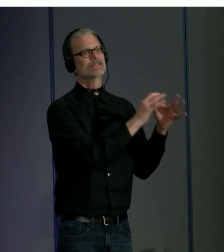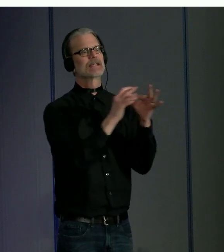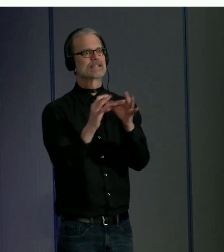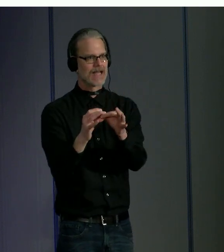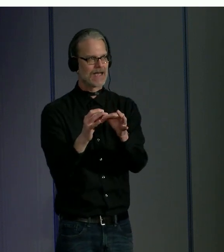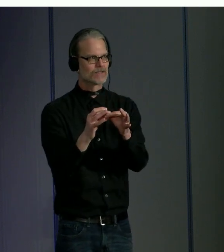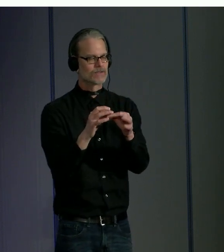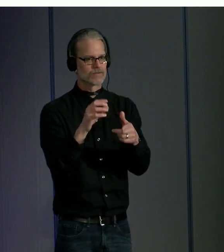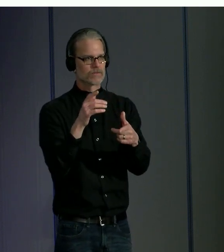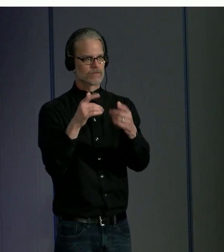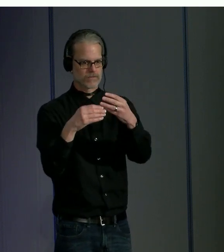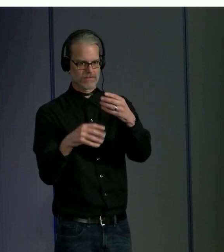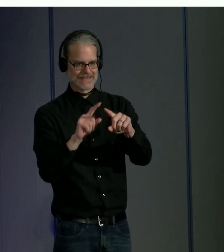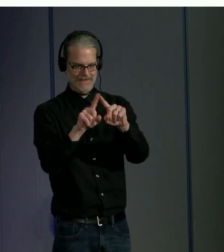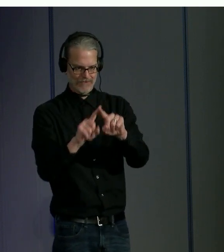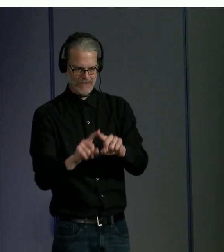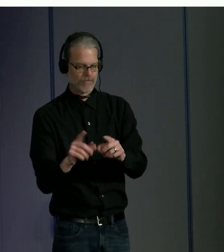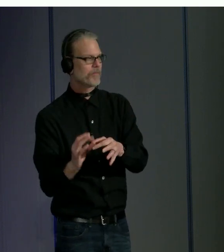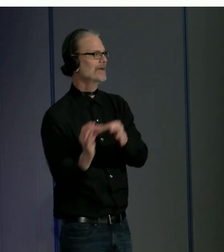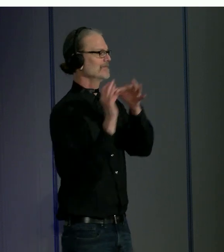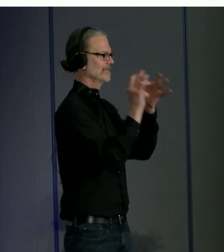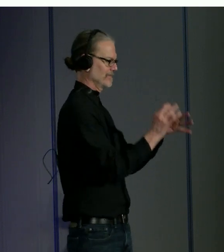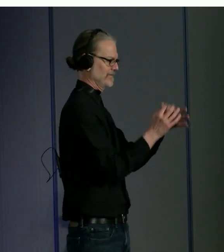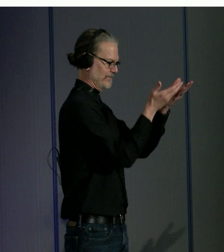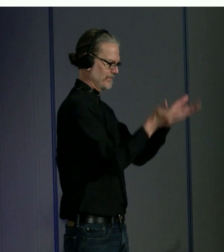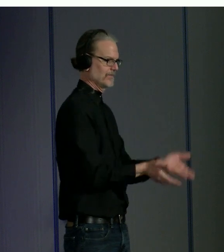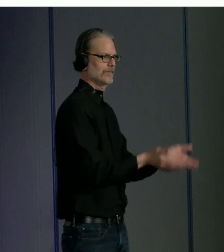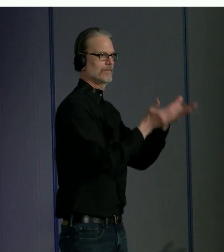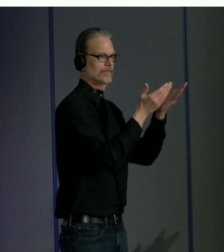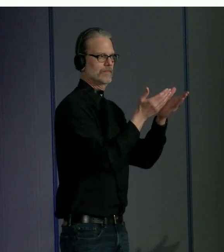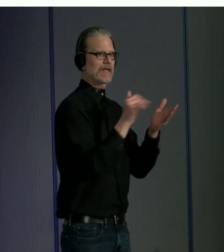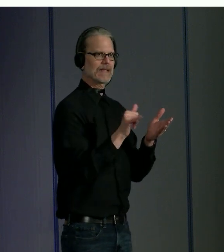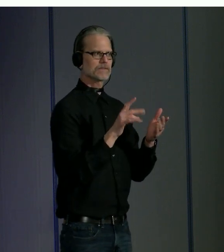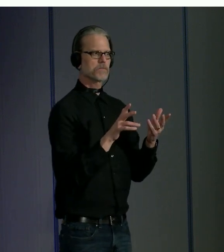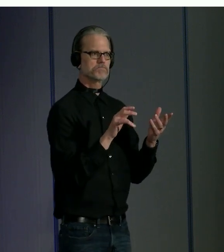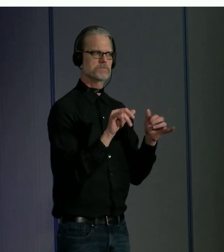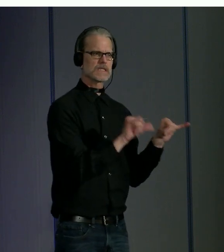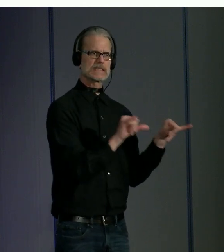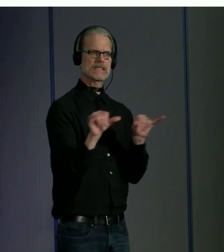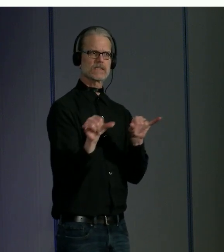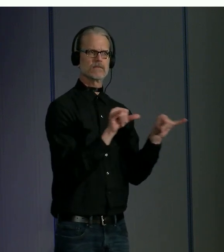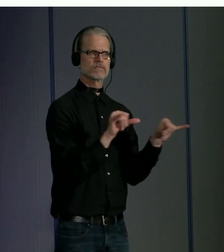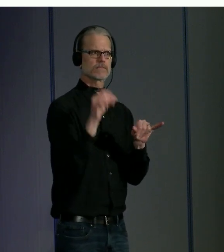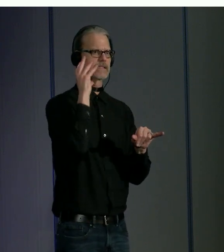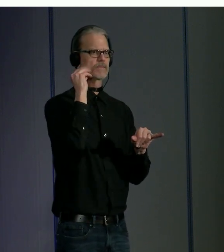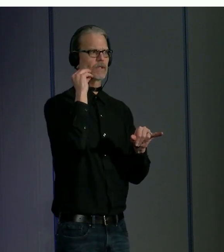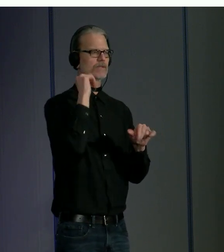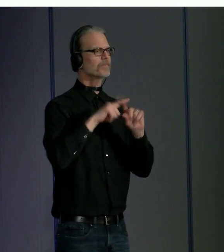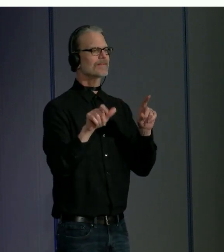And part of relatively consistent experience, they separated those experiences.